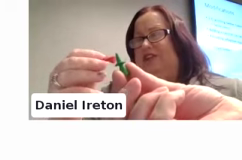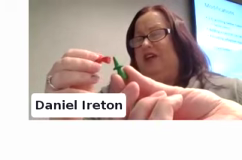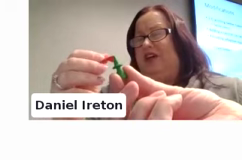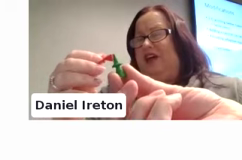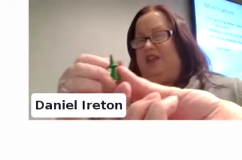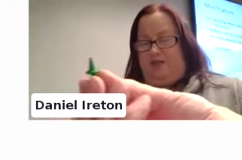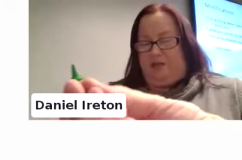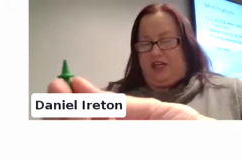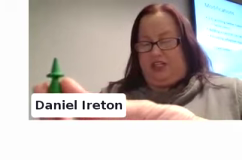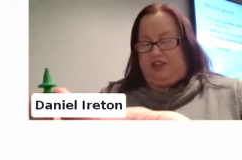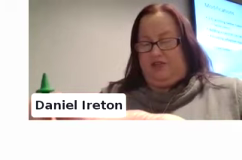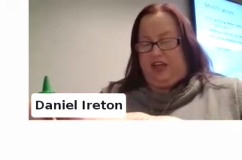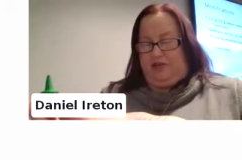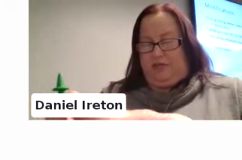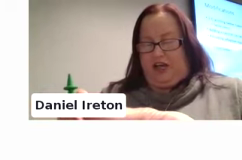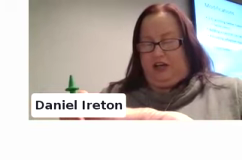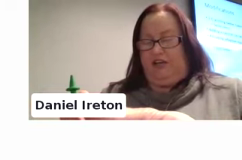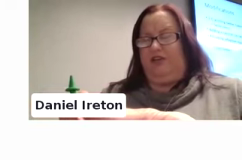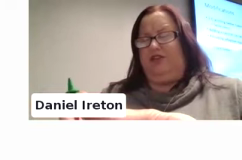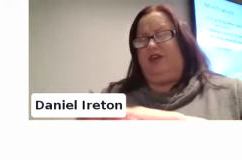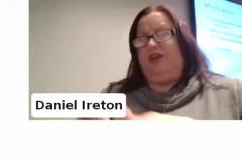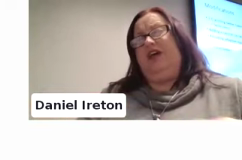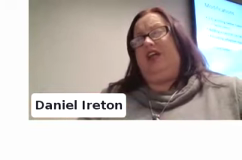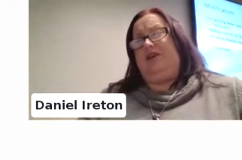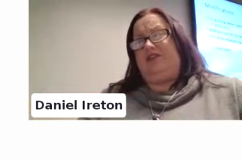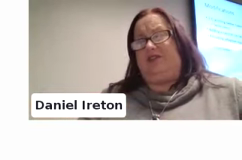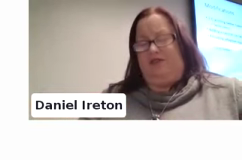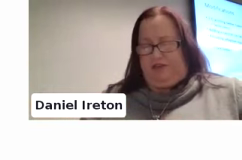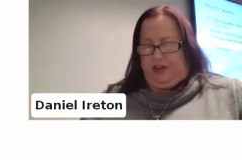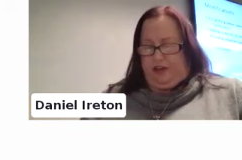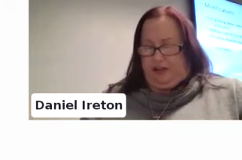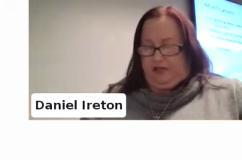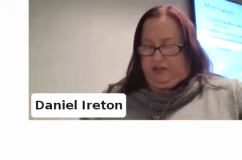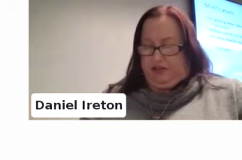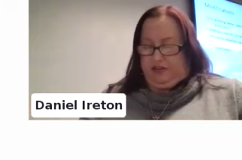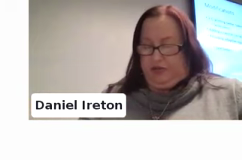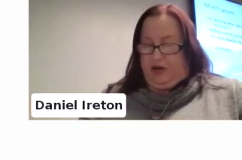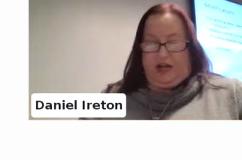so the original tokens just look exactly the same. These are just tiny little witches.